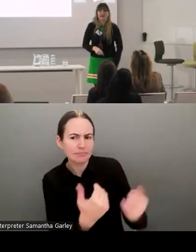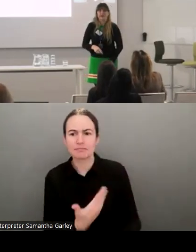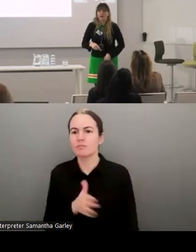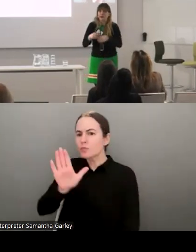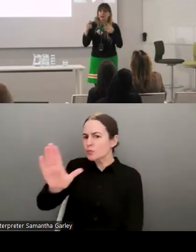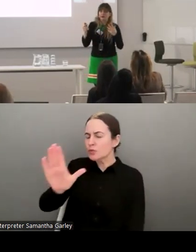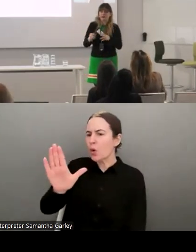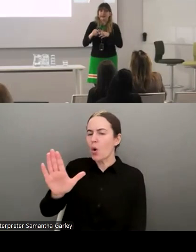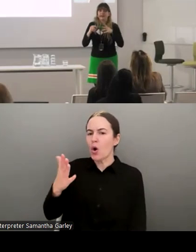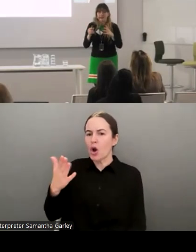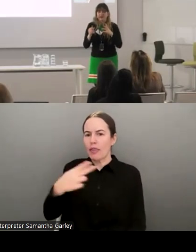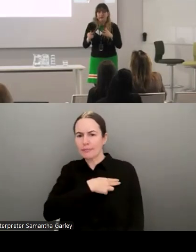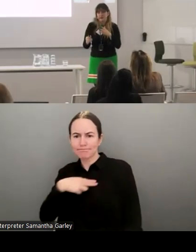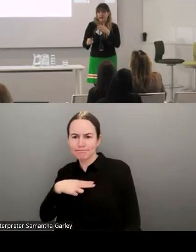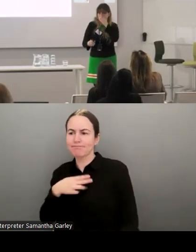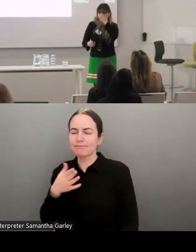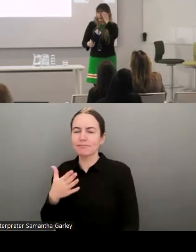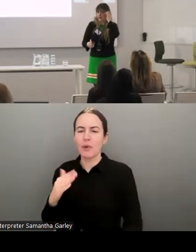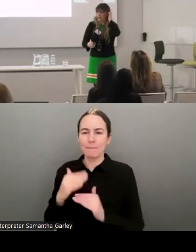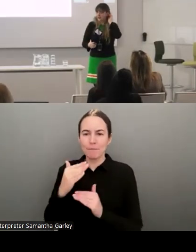And we're very focused on the individual narrative of disability.